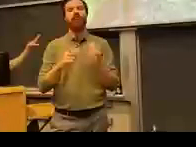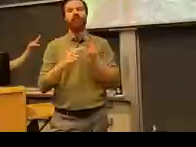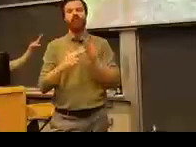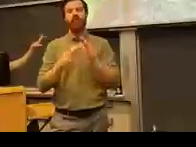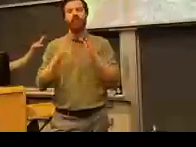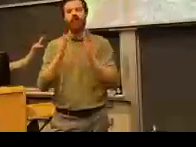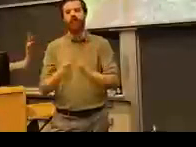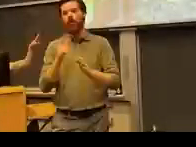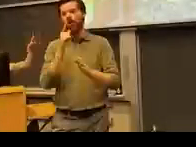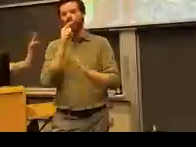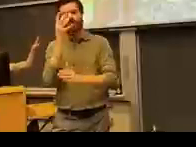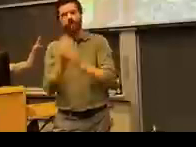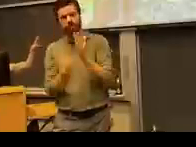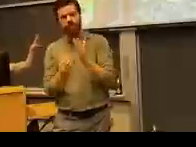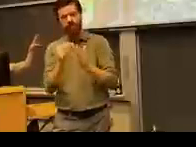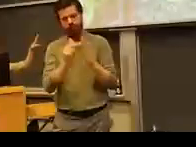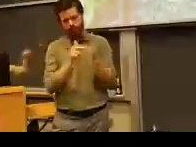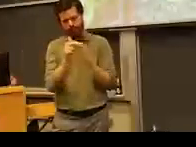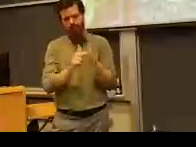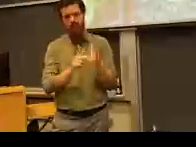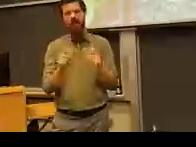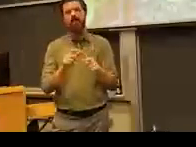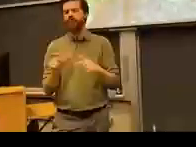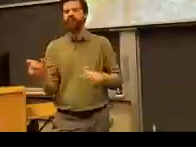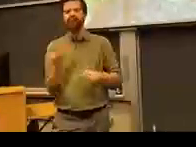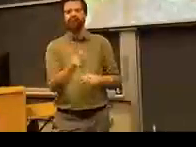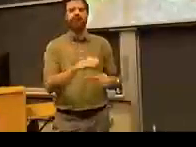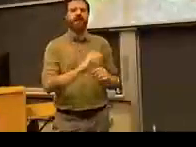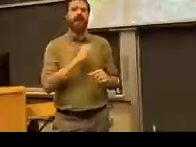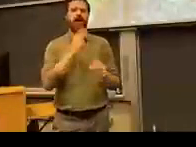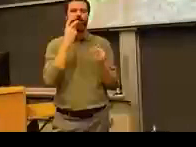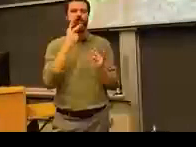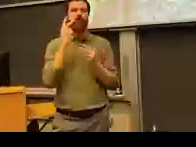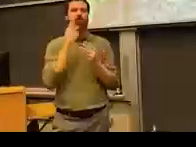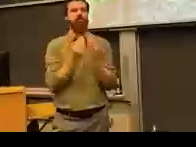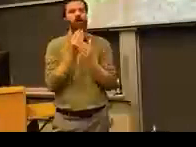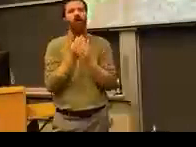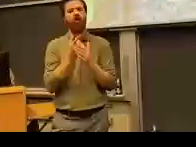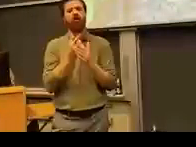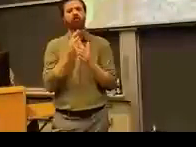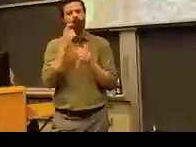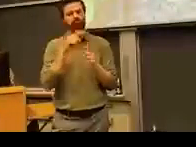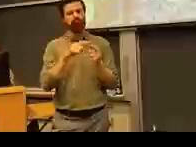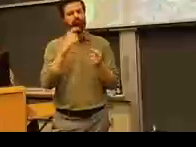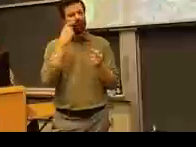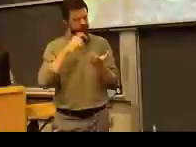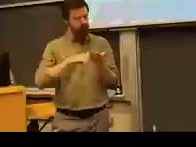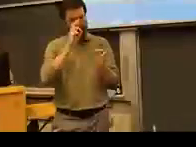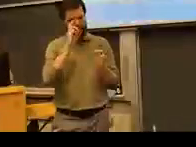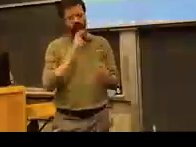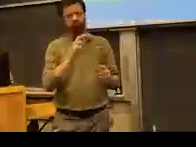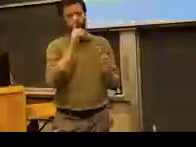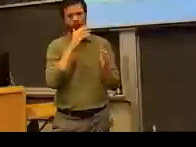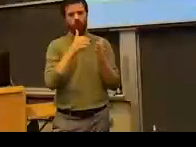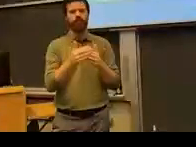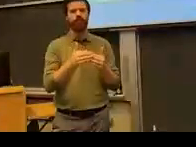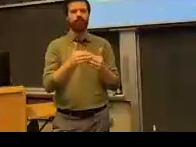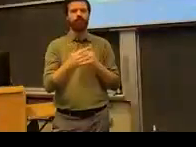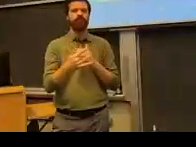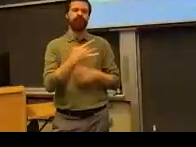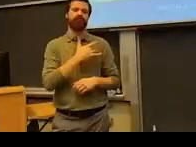the Memorial Garden as our piece uh they can memorialize their whoever it is to them we have